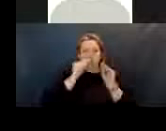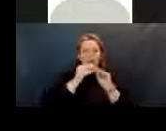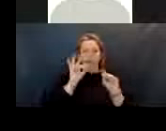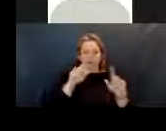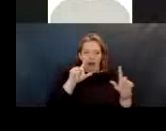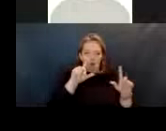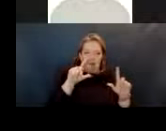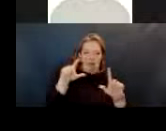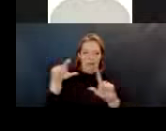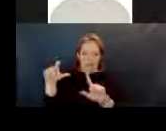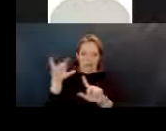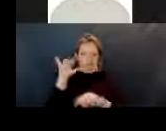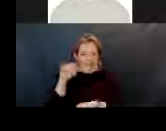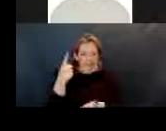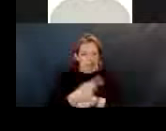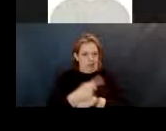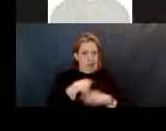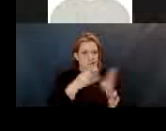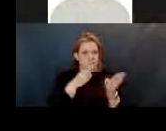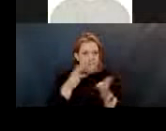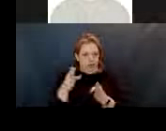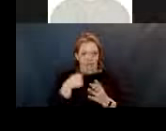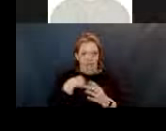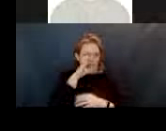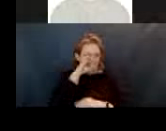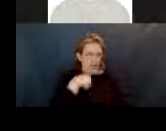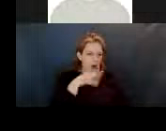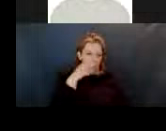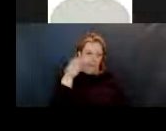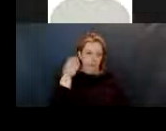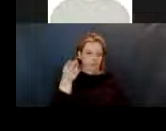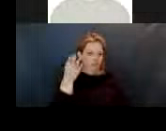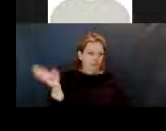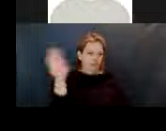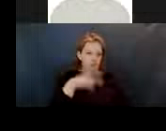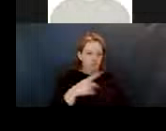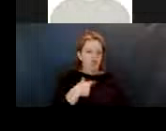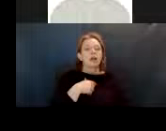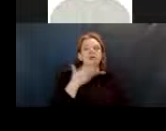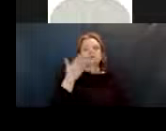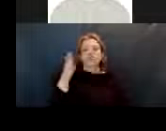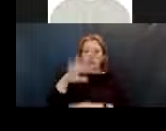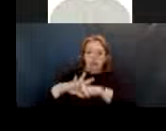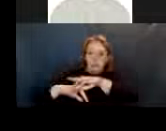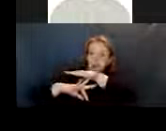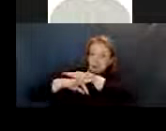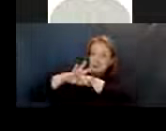I got there in the middle of sunrise and the light was curtaining its way down the peak,